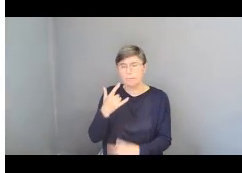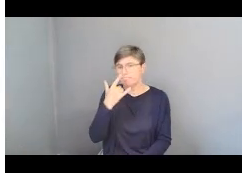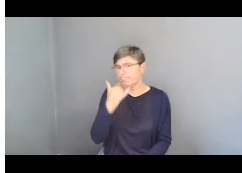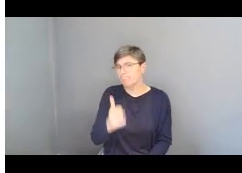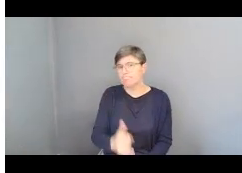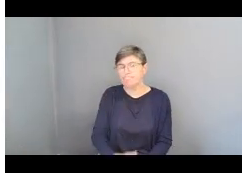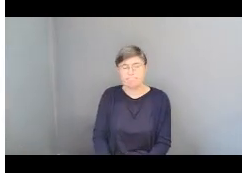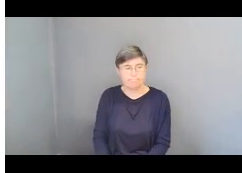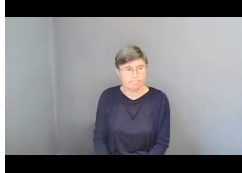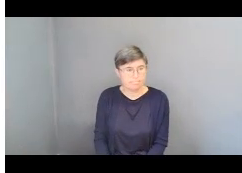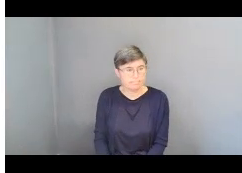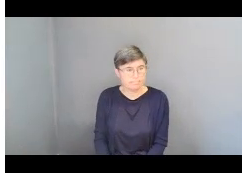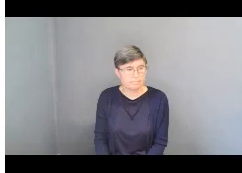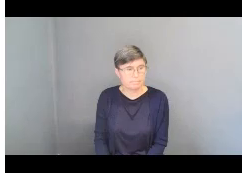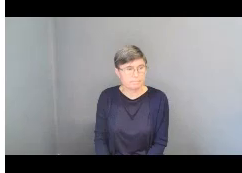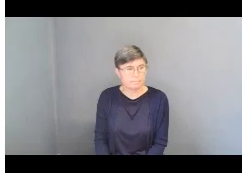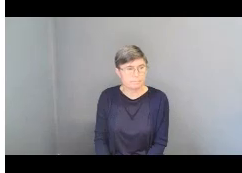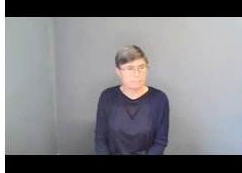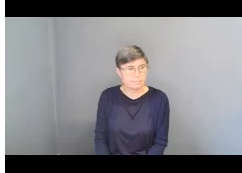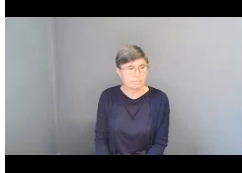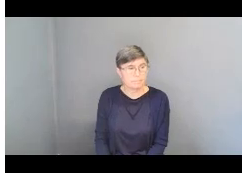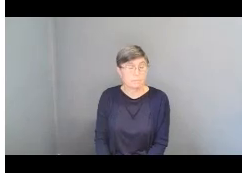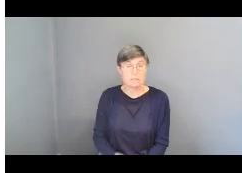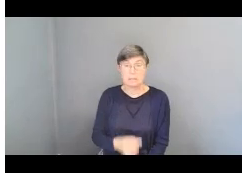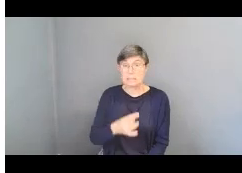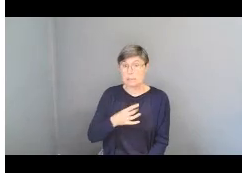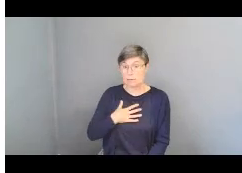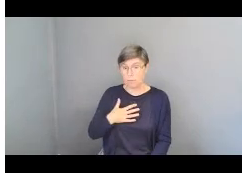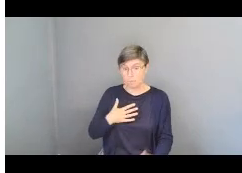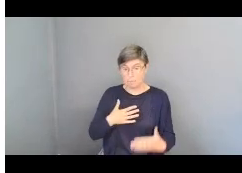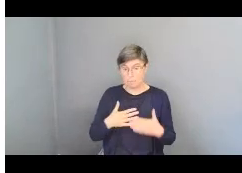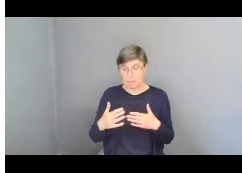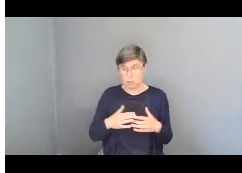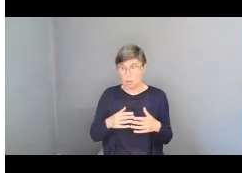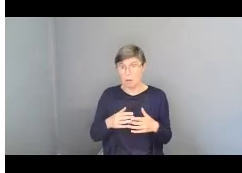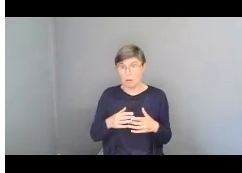It is important self-managers make sure their claims are